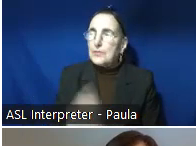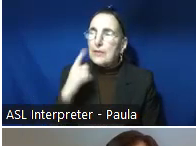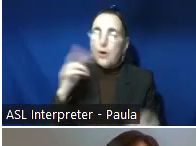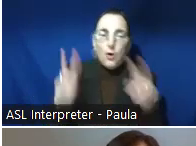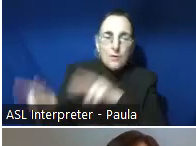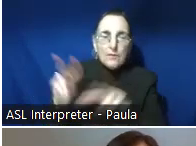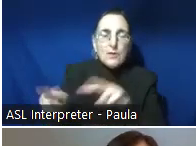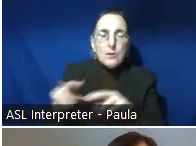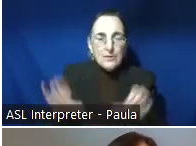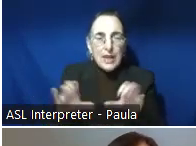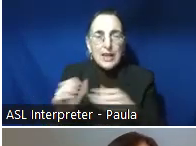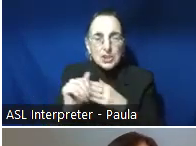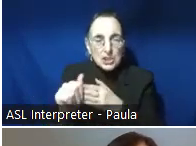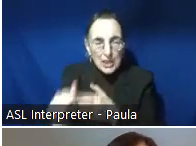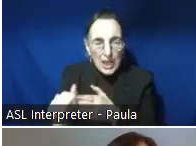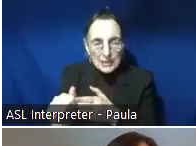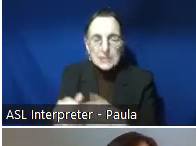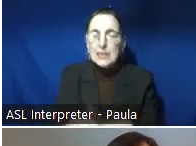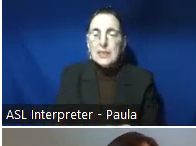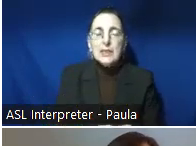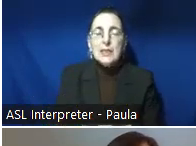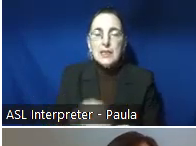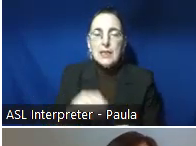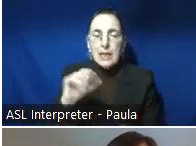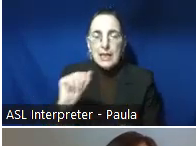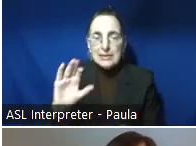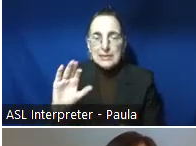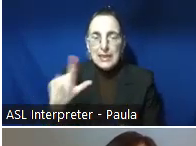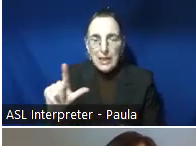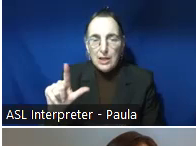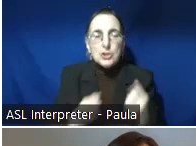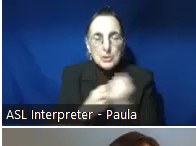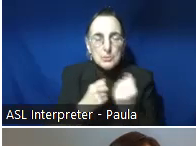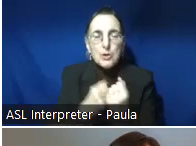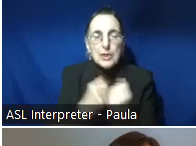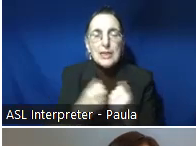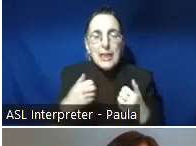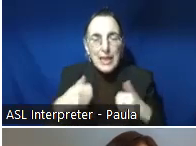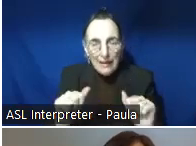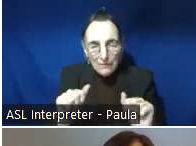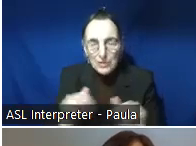first. They are ACL supported efforts or the Administration for Community Living